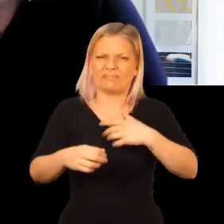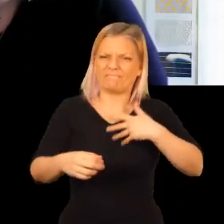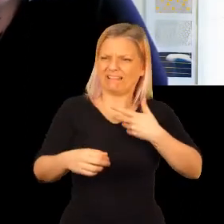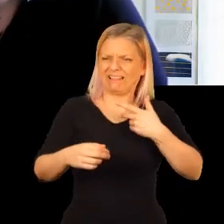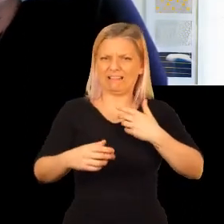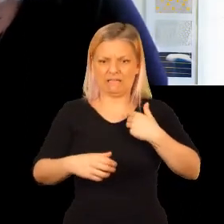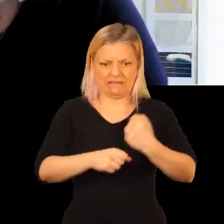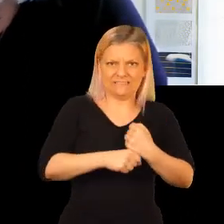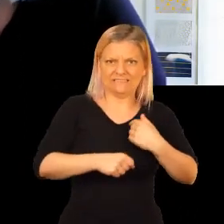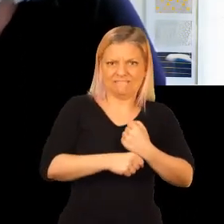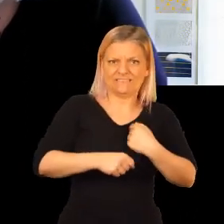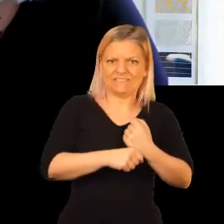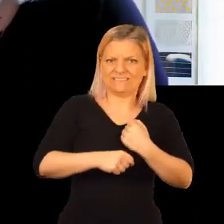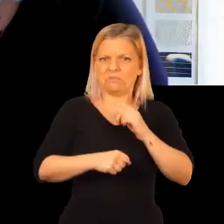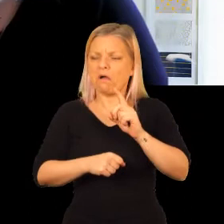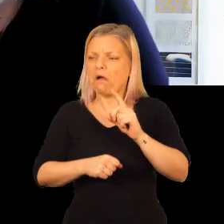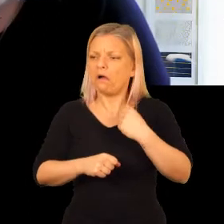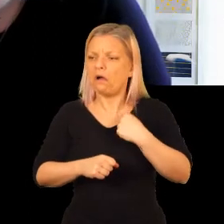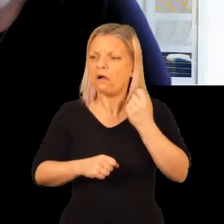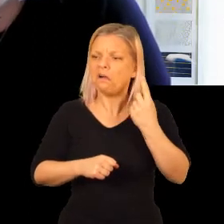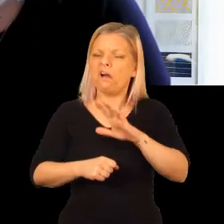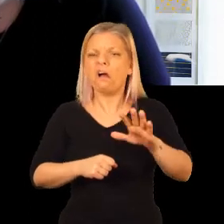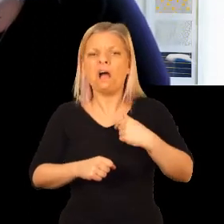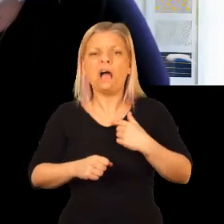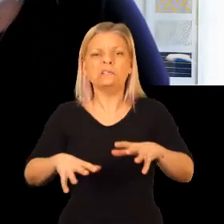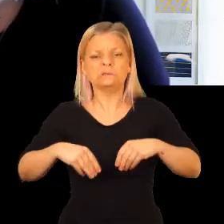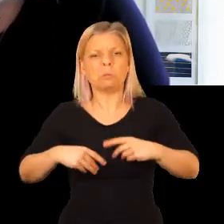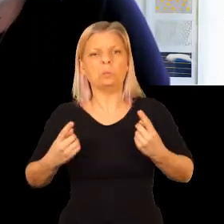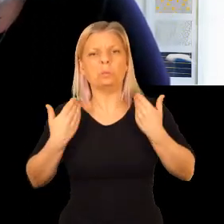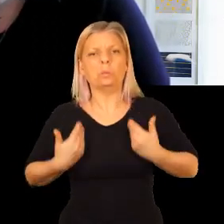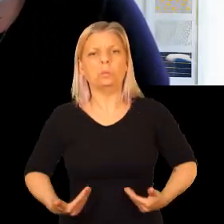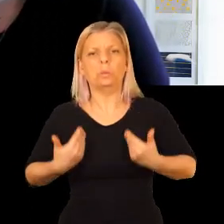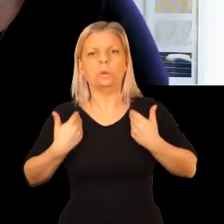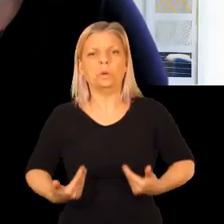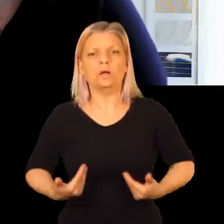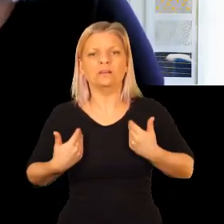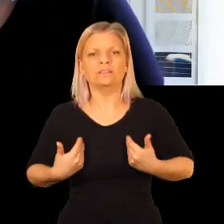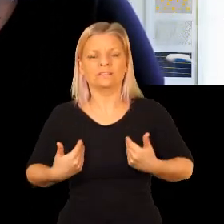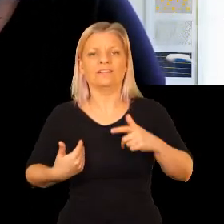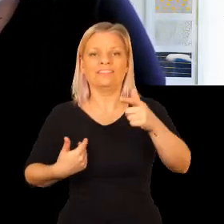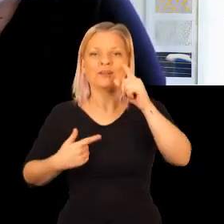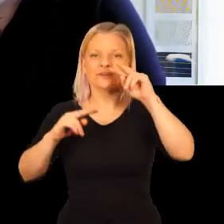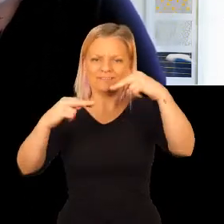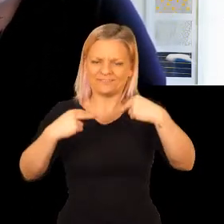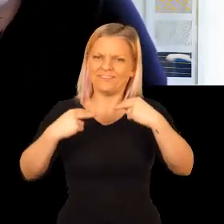relationships that i didn't have to fix myself um but i could accept myself for who is that i am and